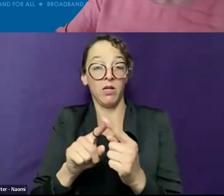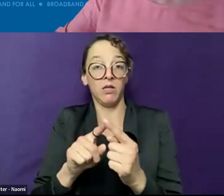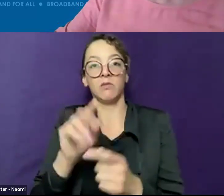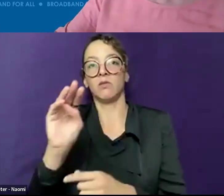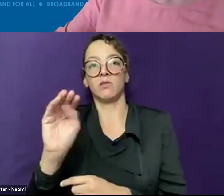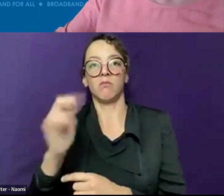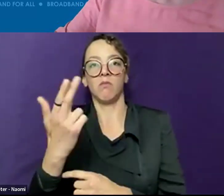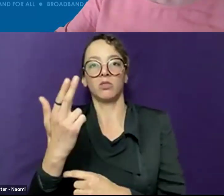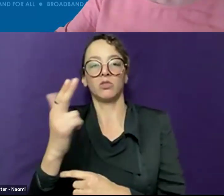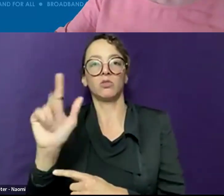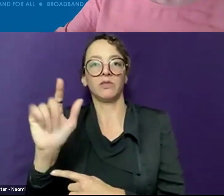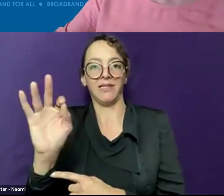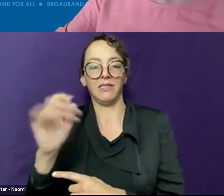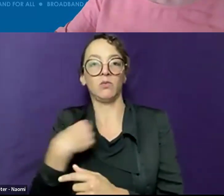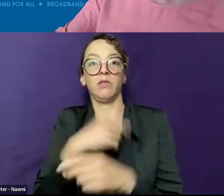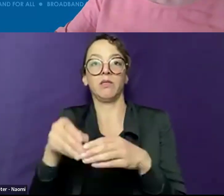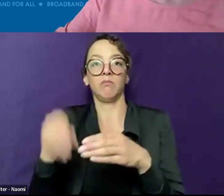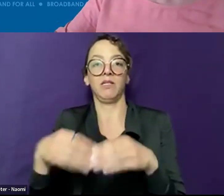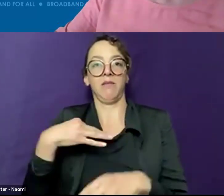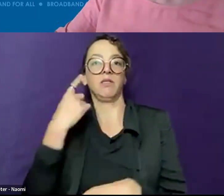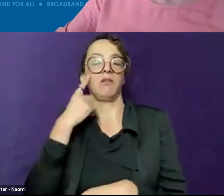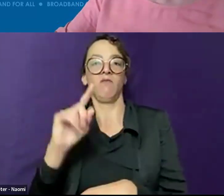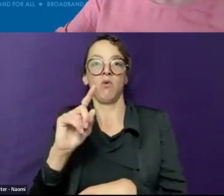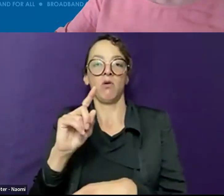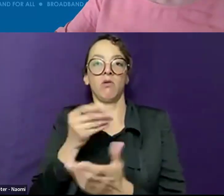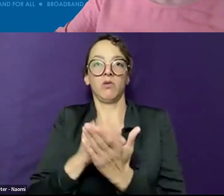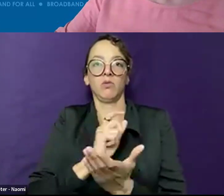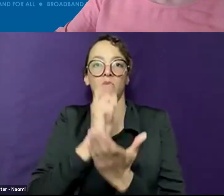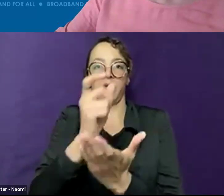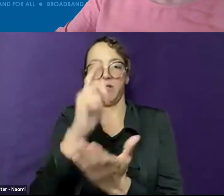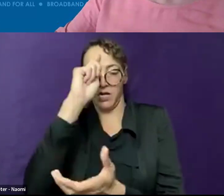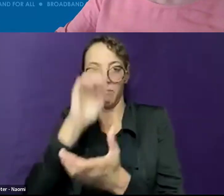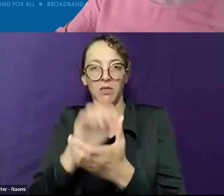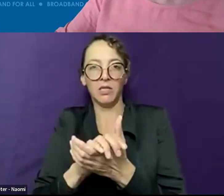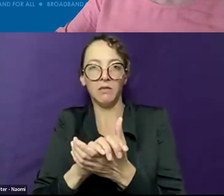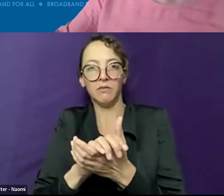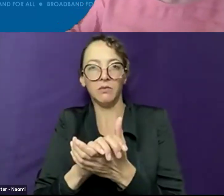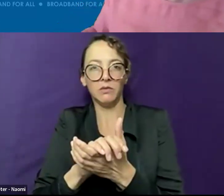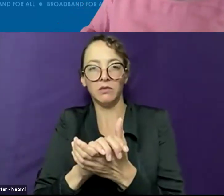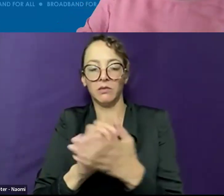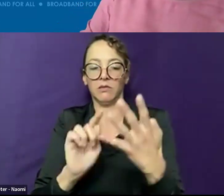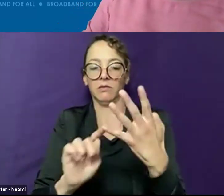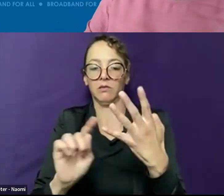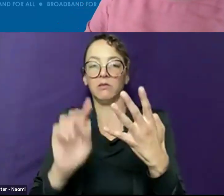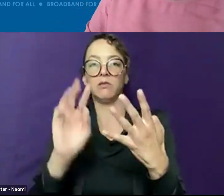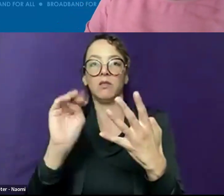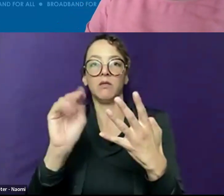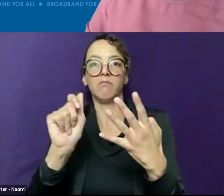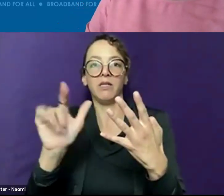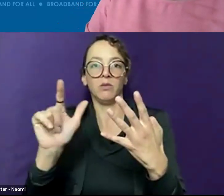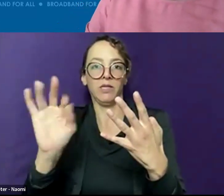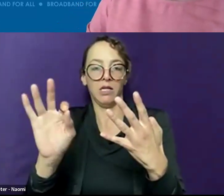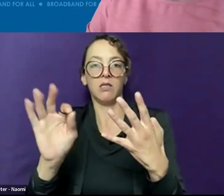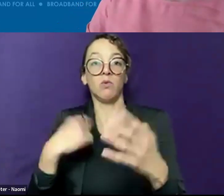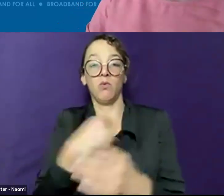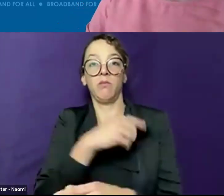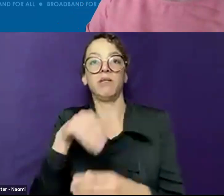for the grant on I believe you know May 29th So we've been in the the formal curing process with